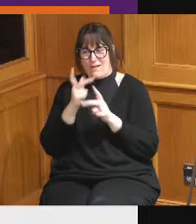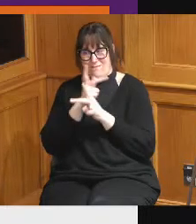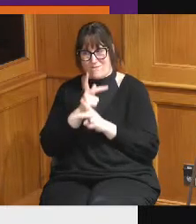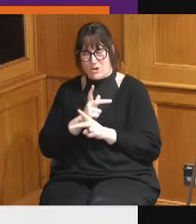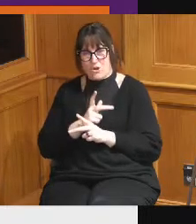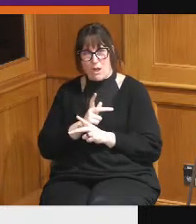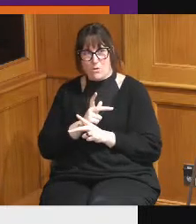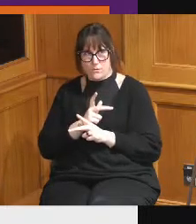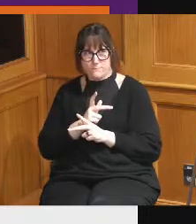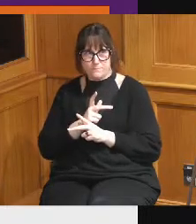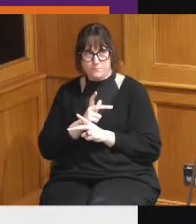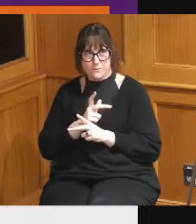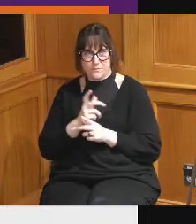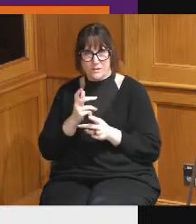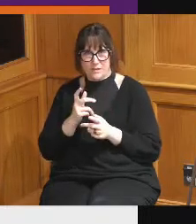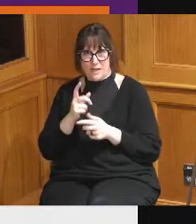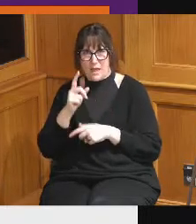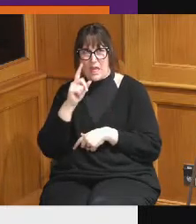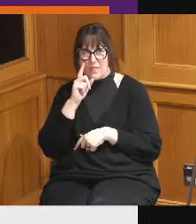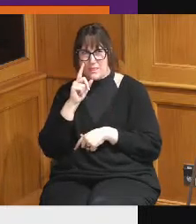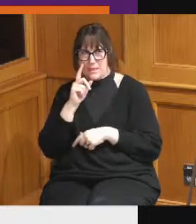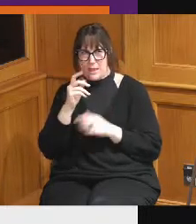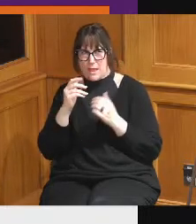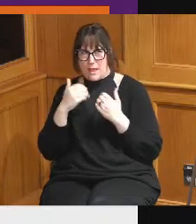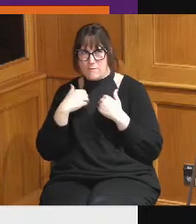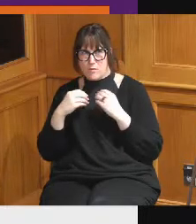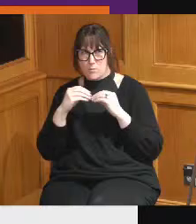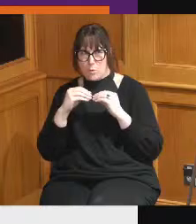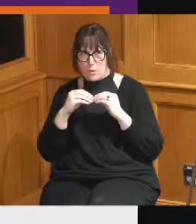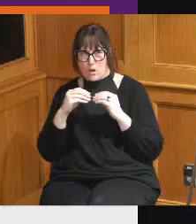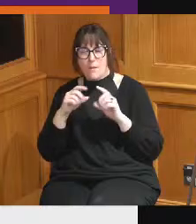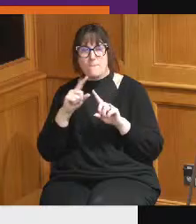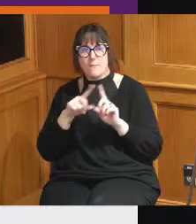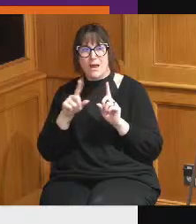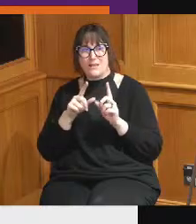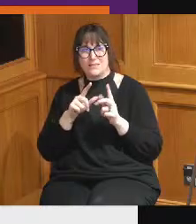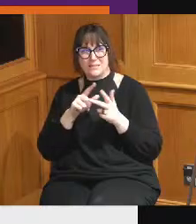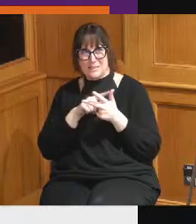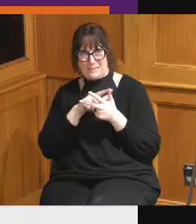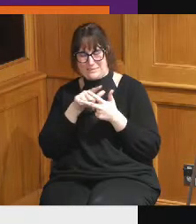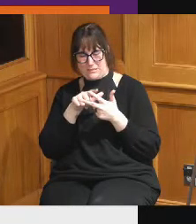this is I think I have a little bit later slide on this but these three these three categories